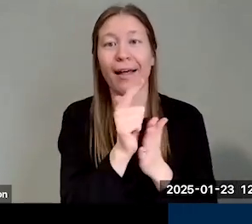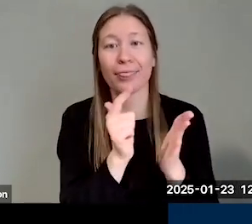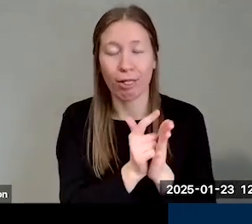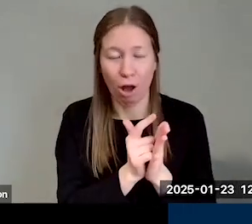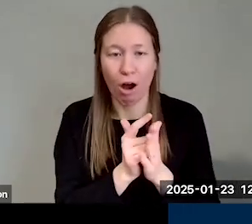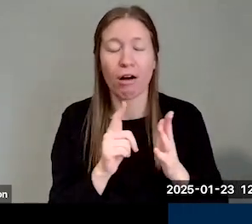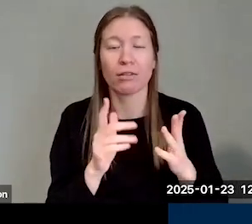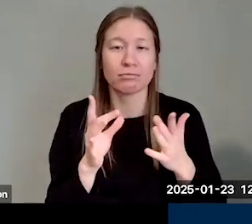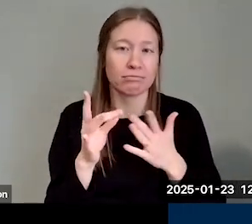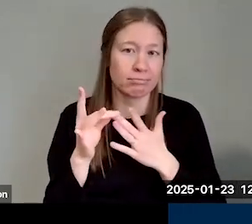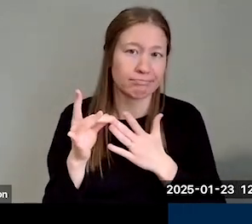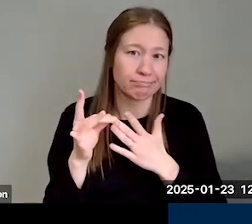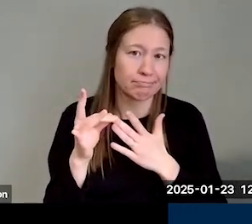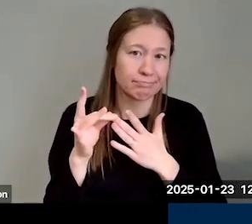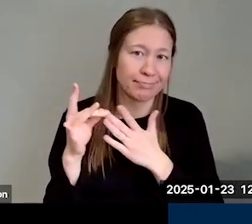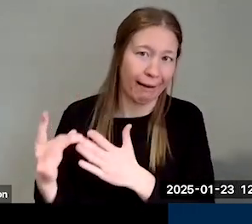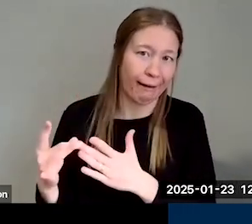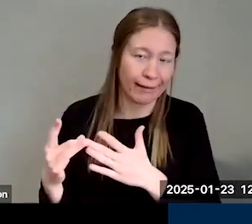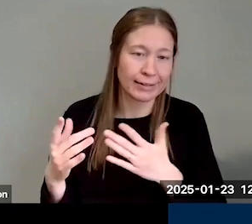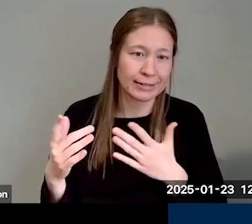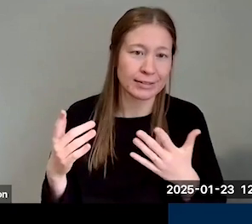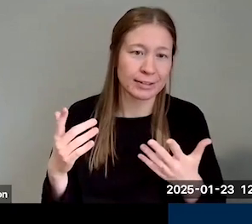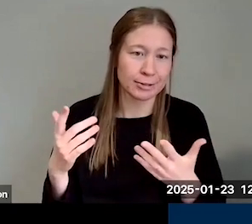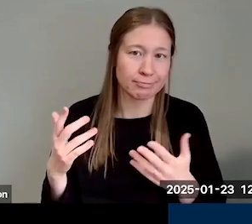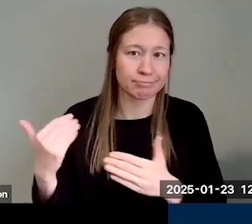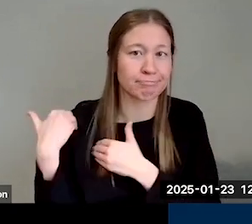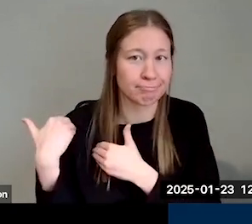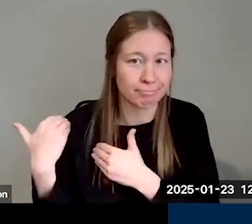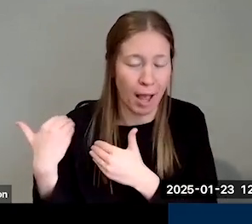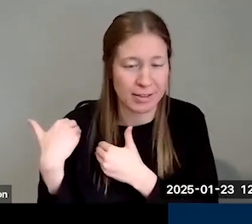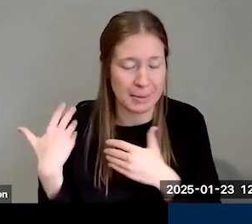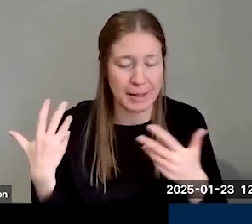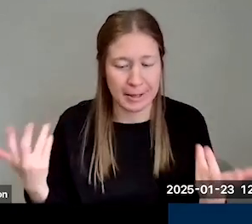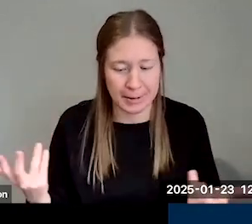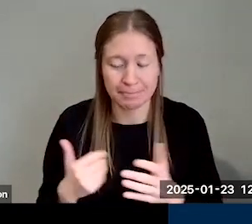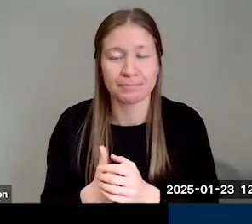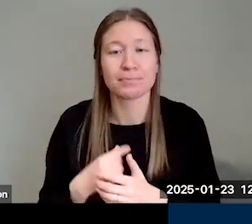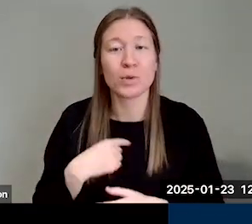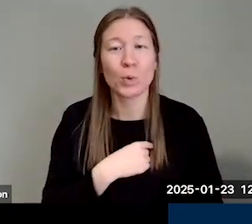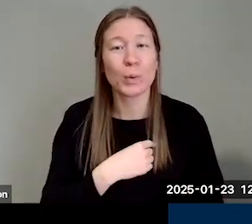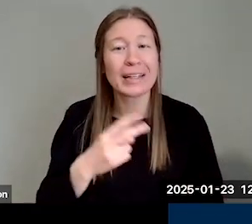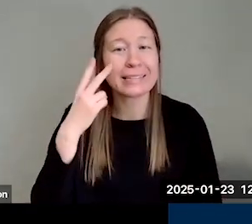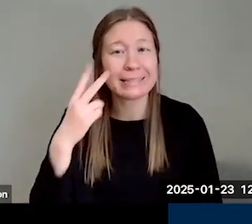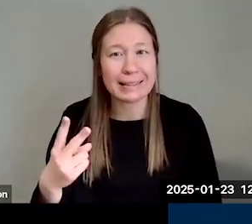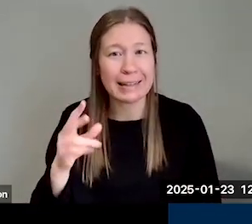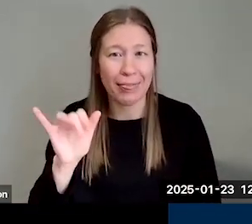on what we are obligated to do. And again, we really see that as being the floor